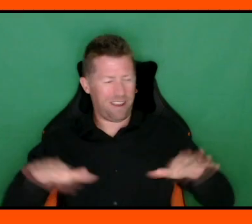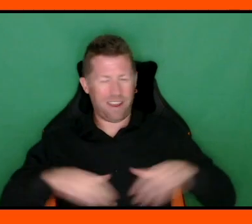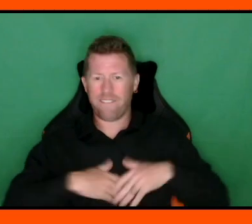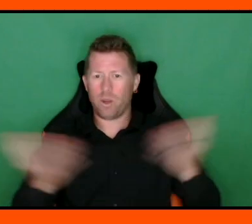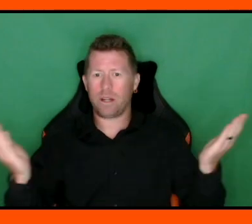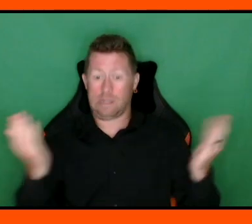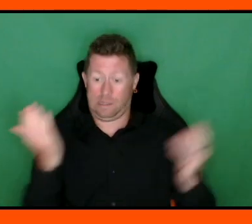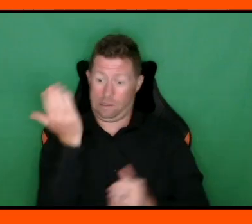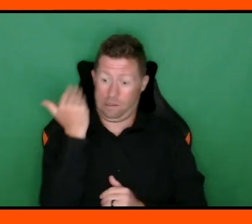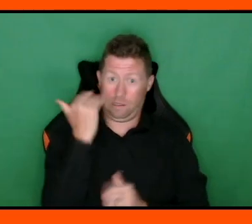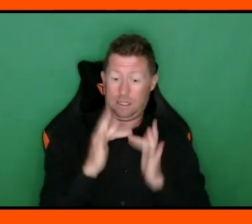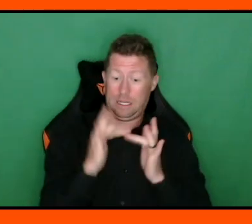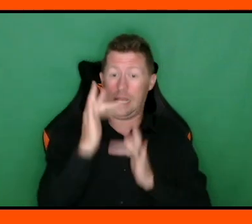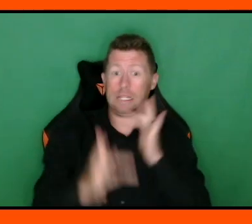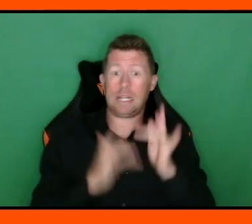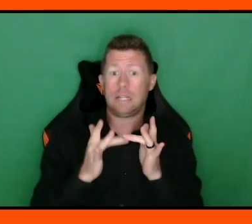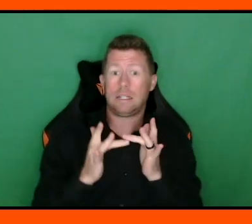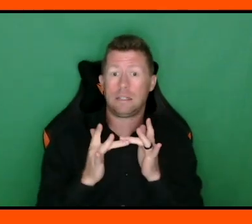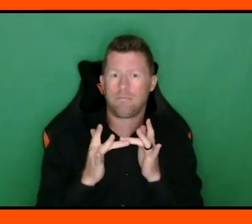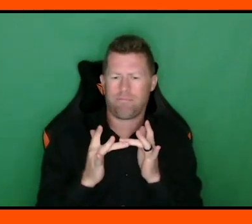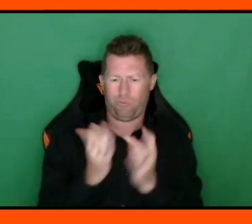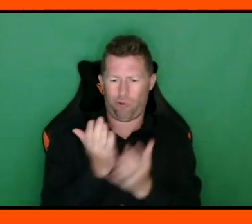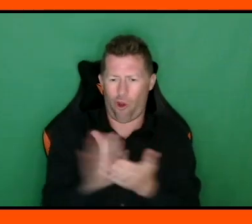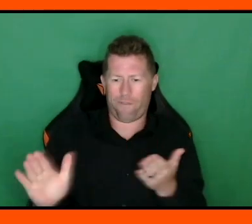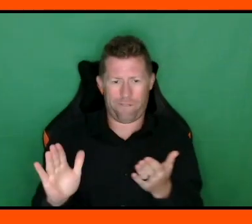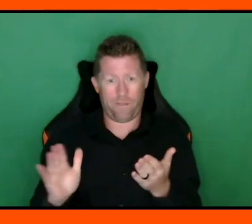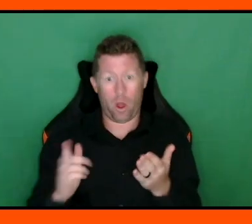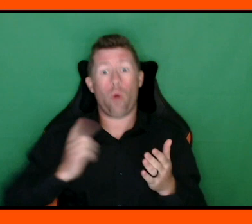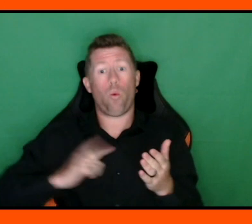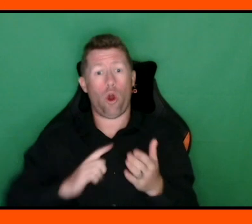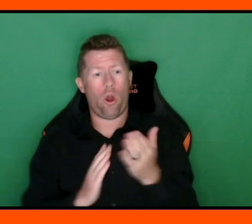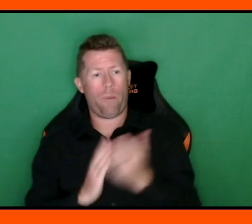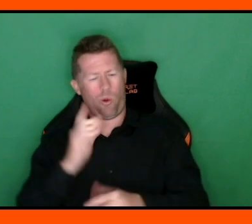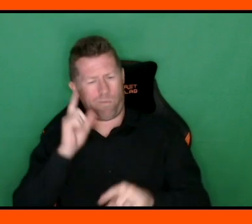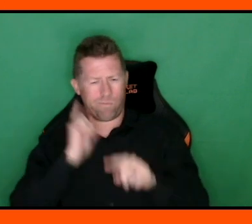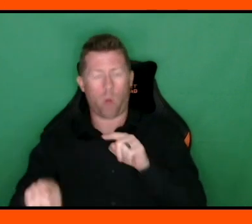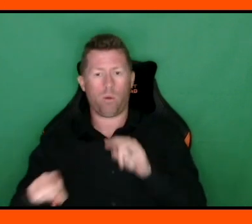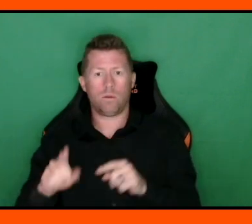on internet access in the household. This is due to the increase in mobile internet usage